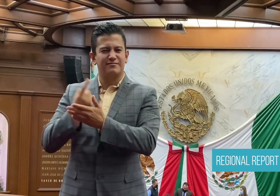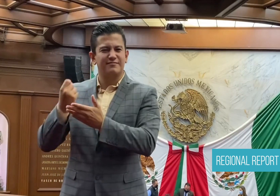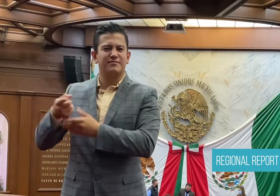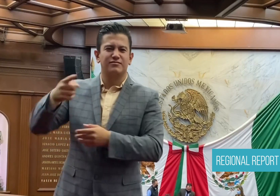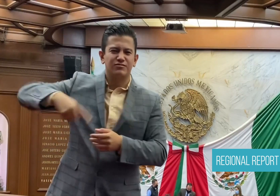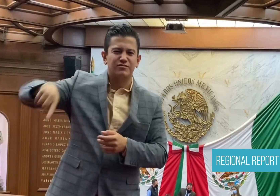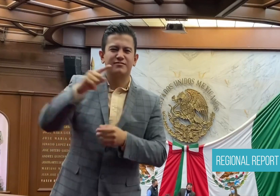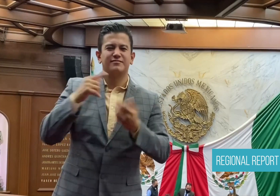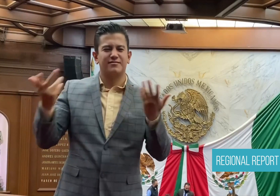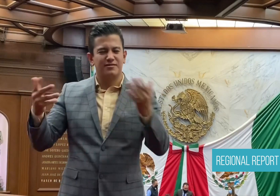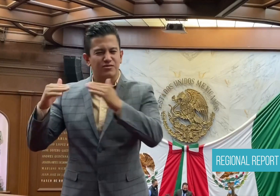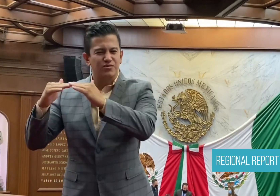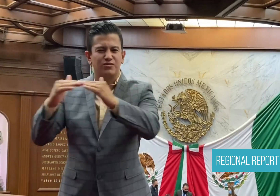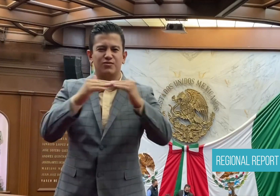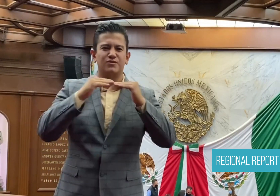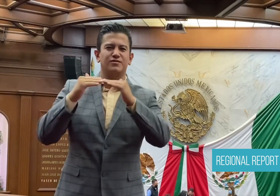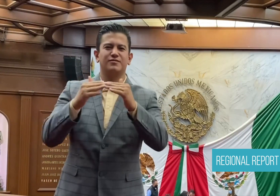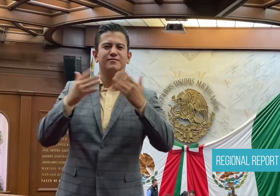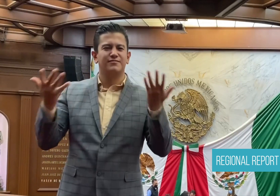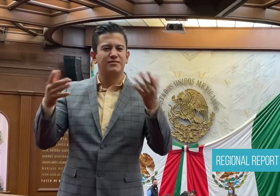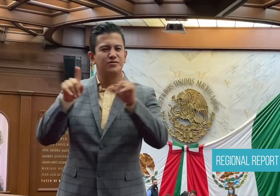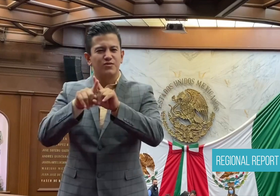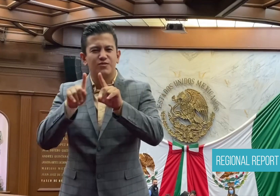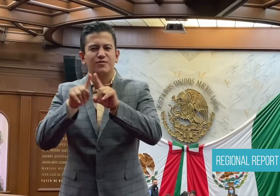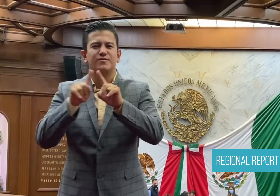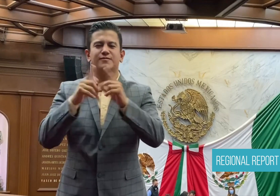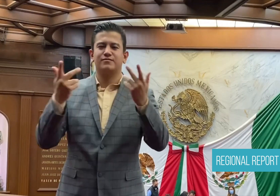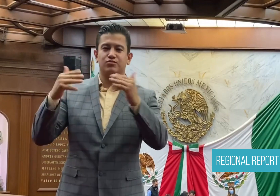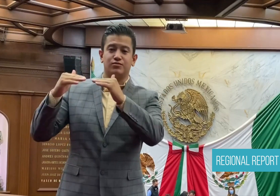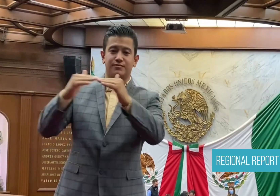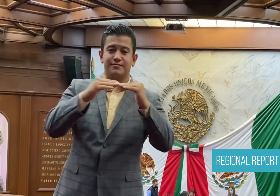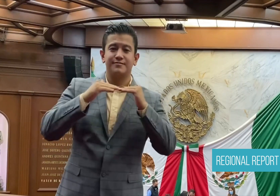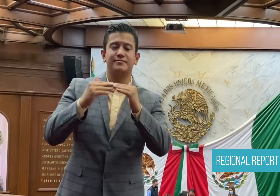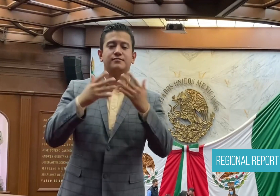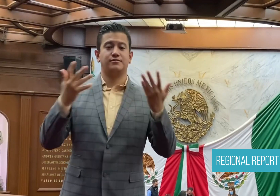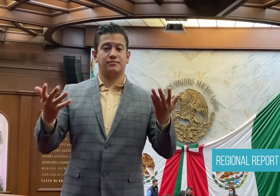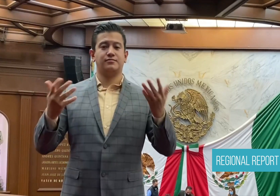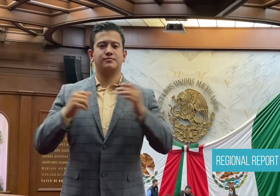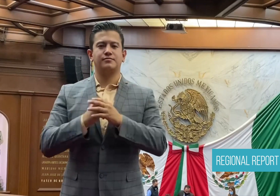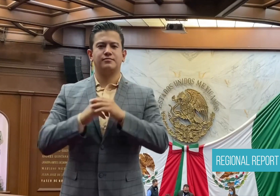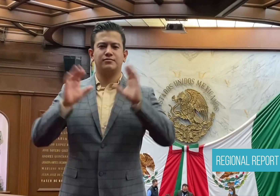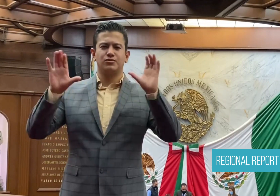Fourth - the workforce. I want to ensure equality within